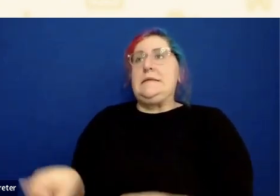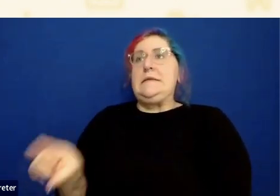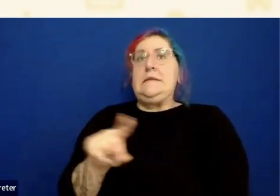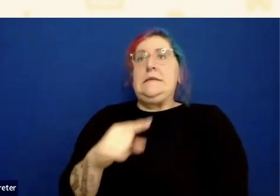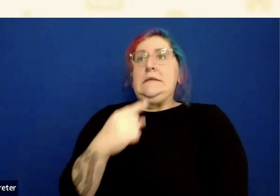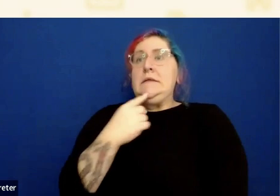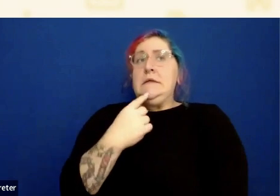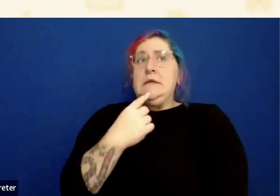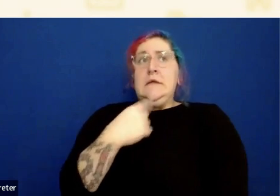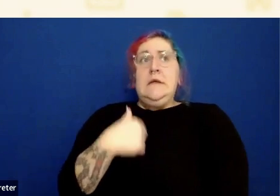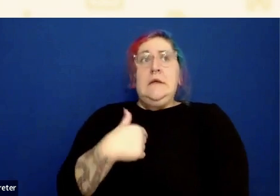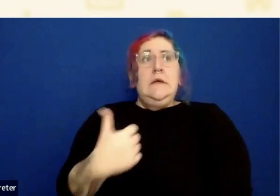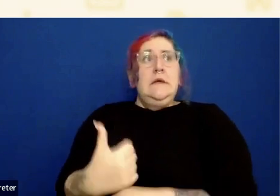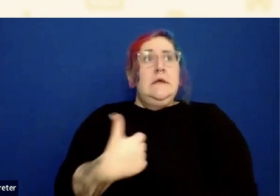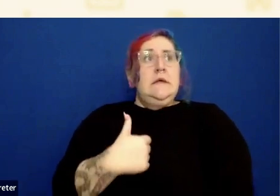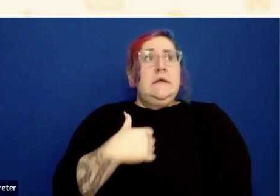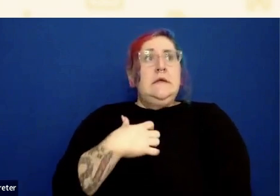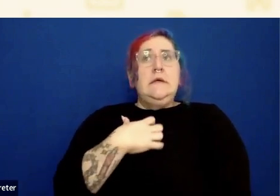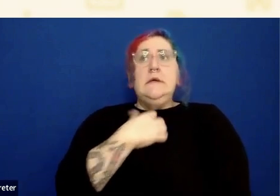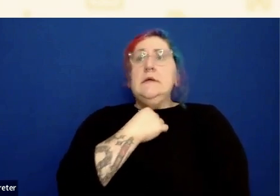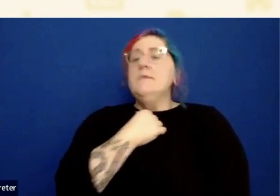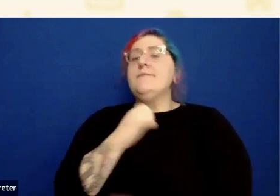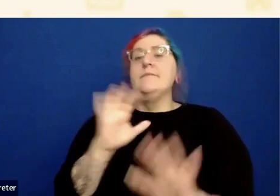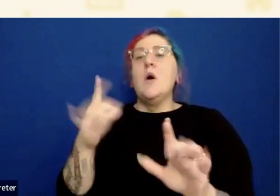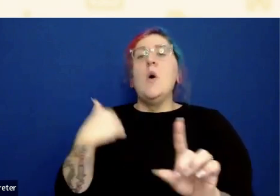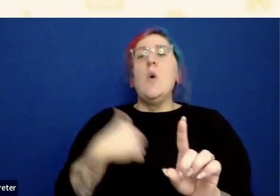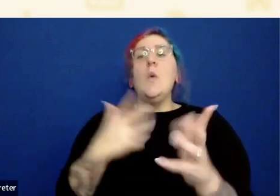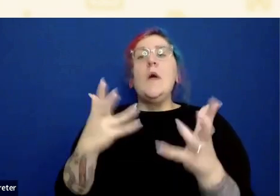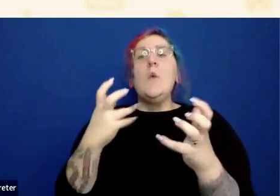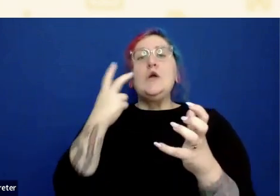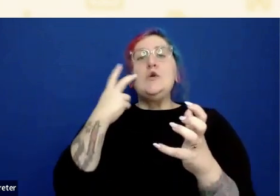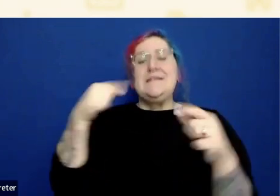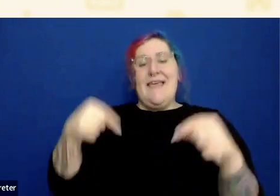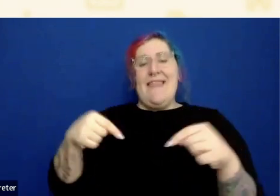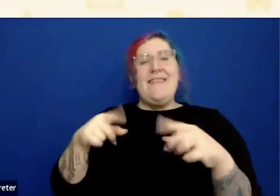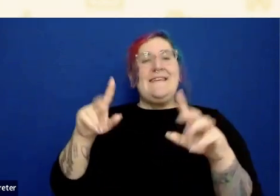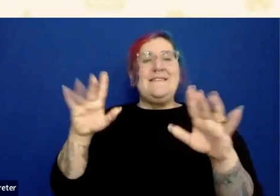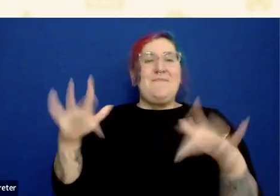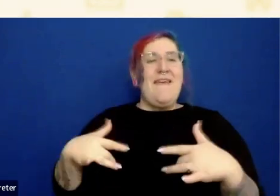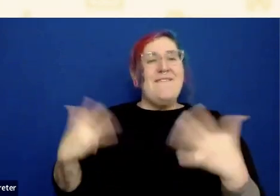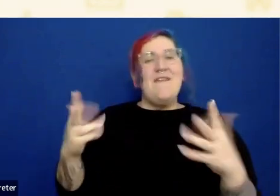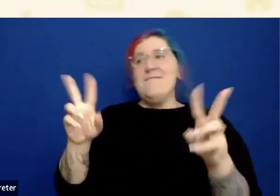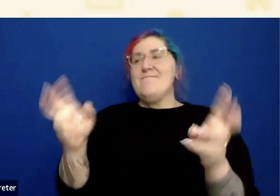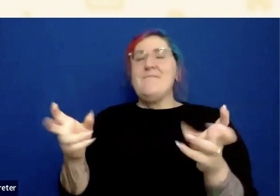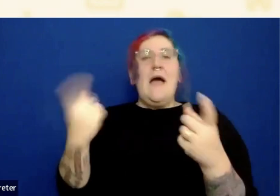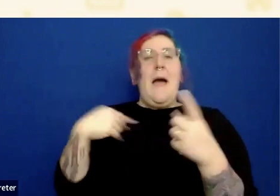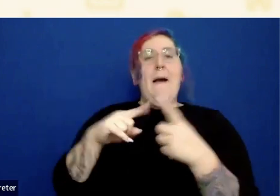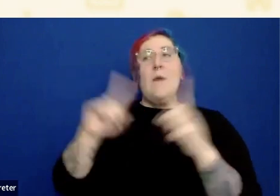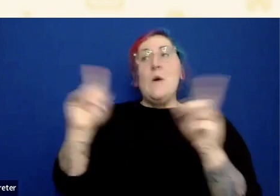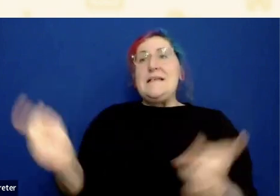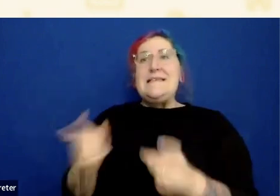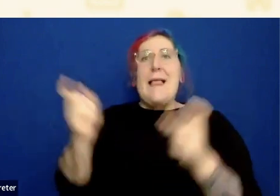And we like to see this event as kind of a celebration of accessibility. That’s part of the goal.